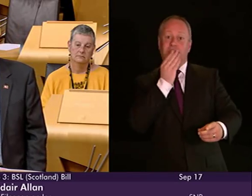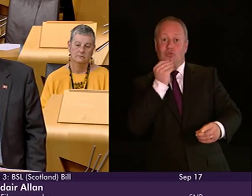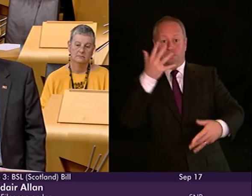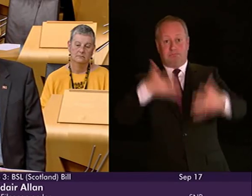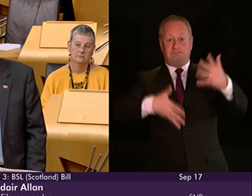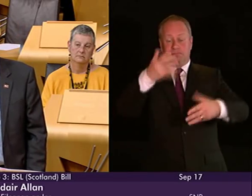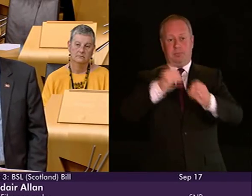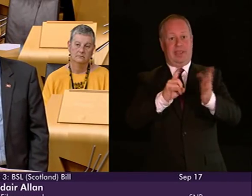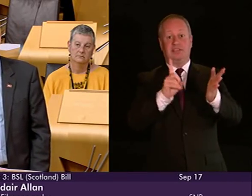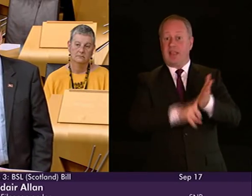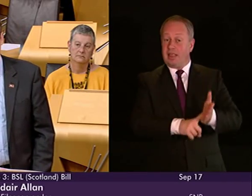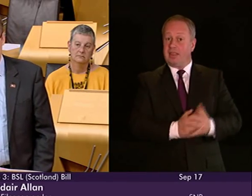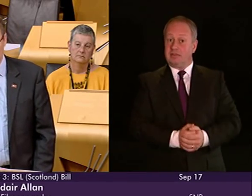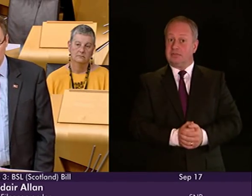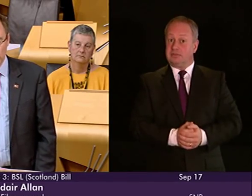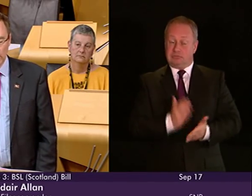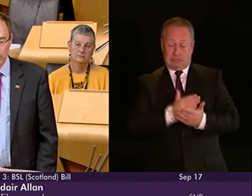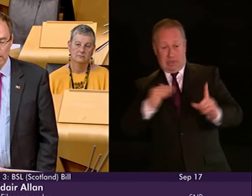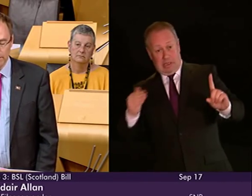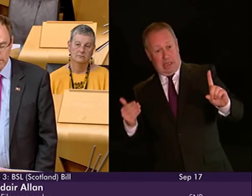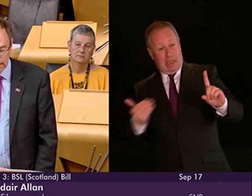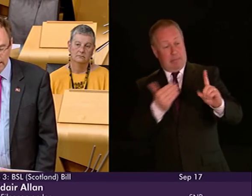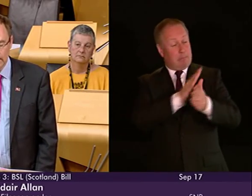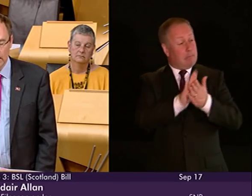is to improve, over time, our understanding of